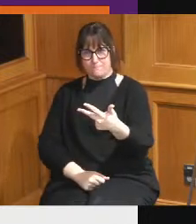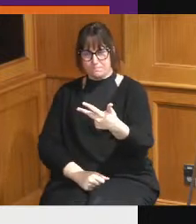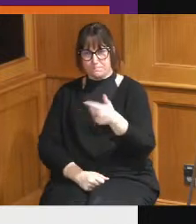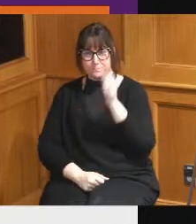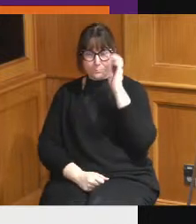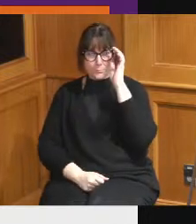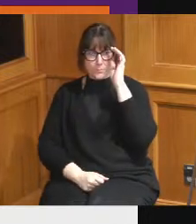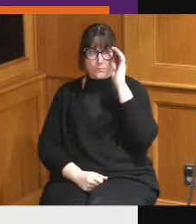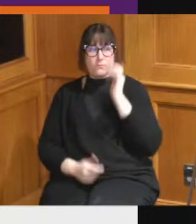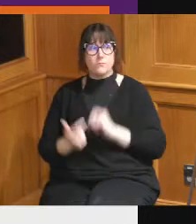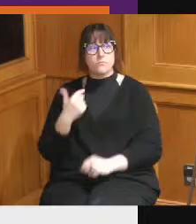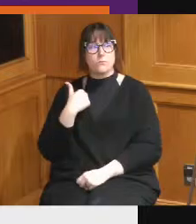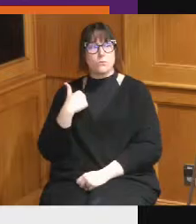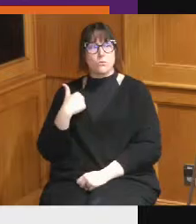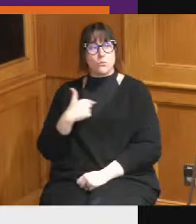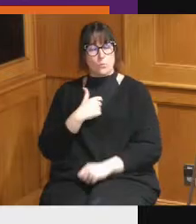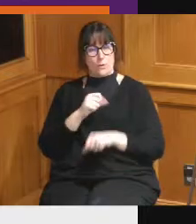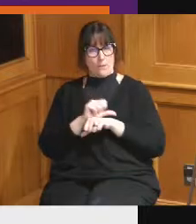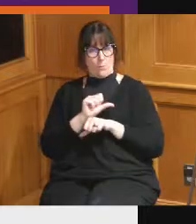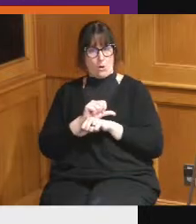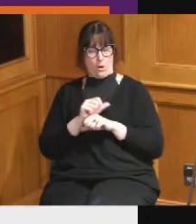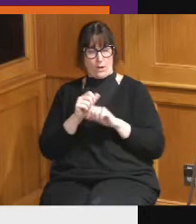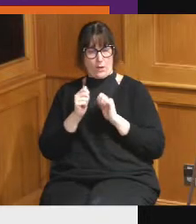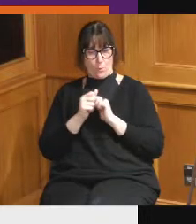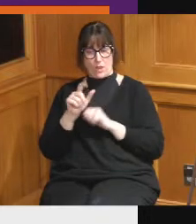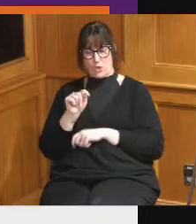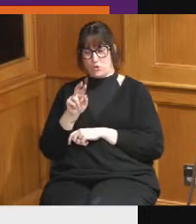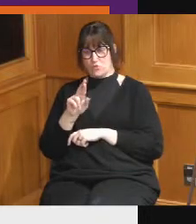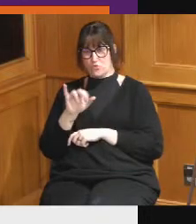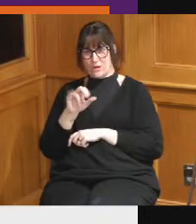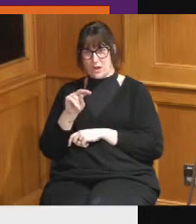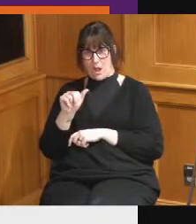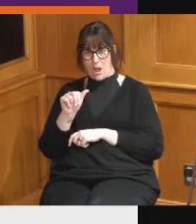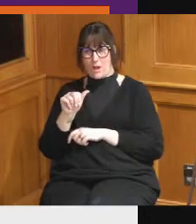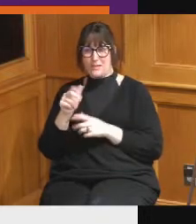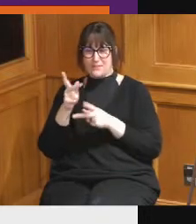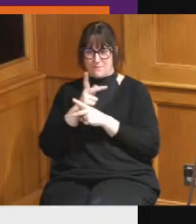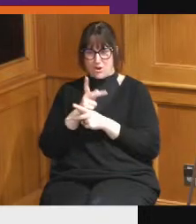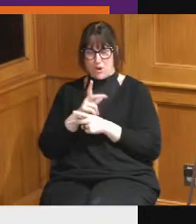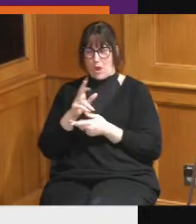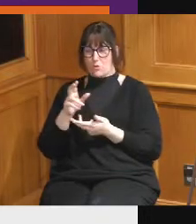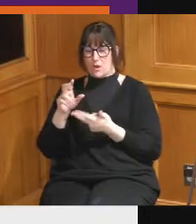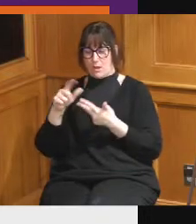we've been working with TR to really understand what is it that the Office of re-entry needs you